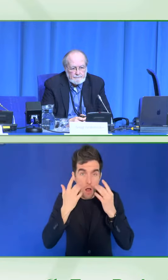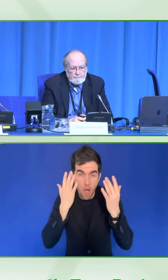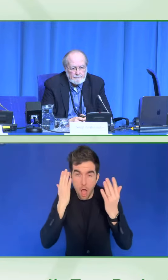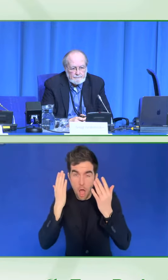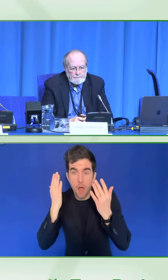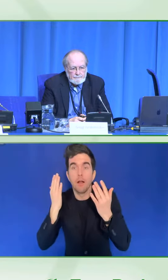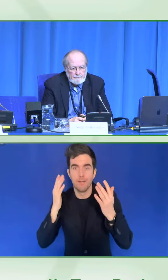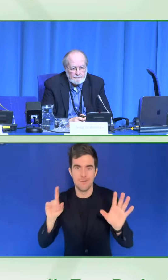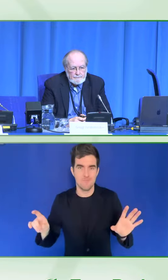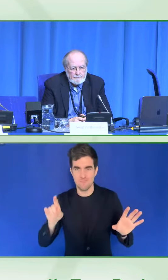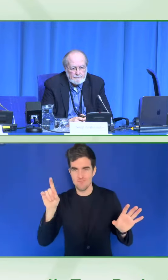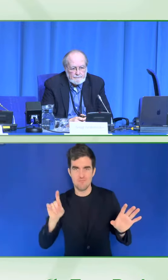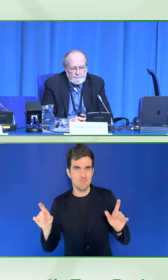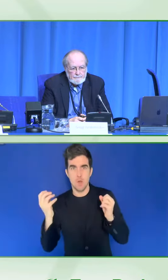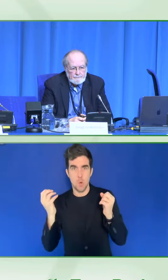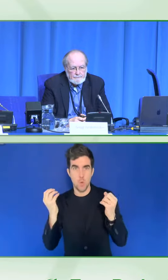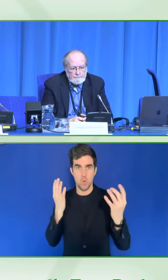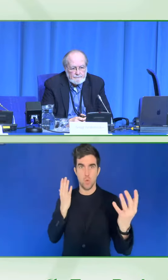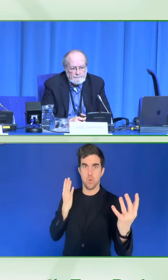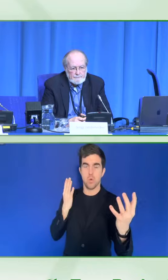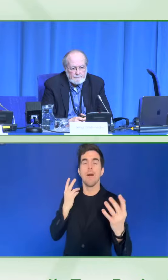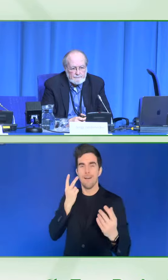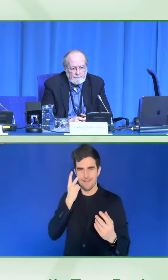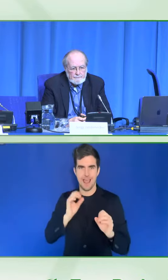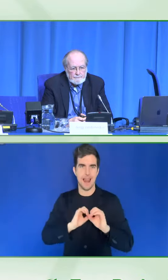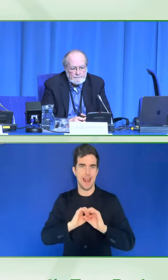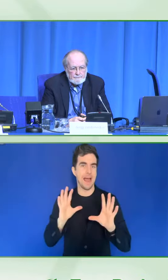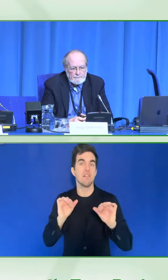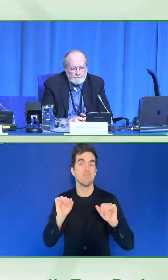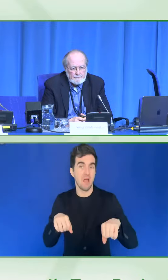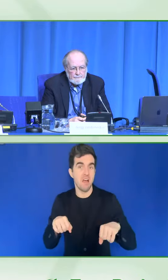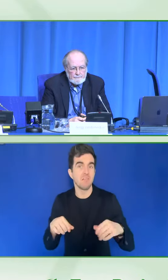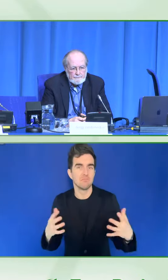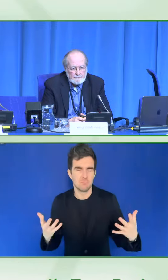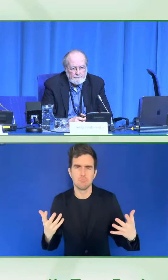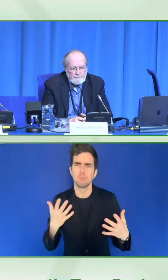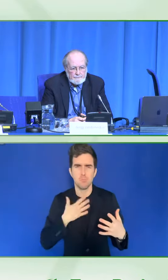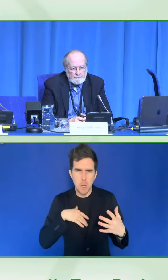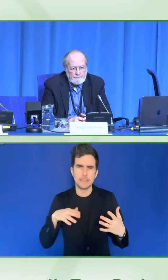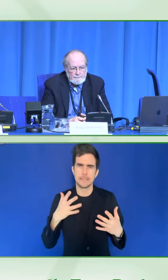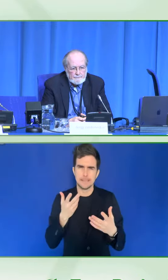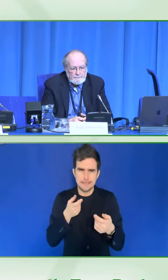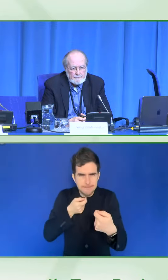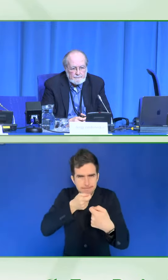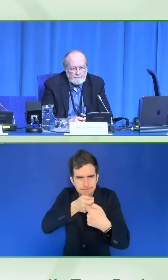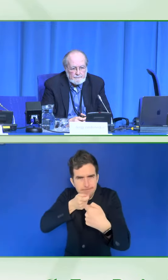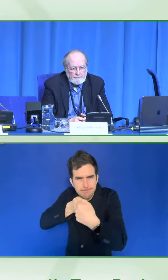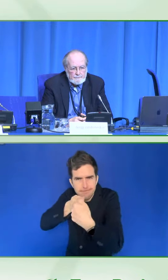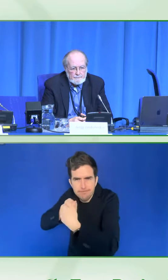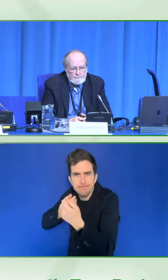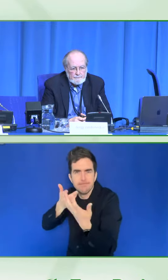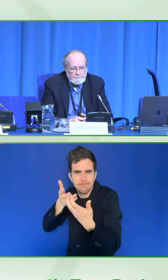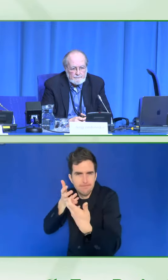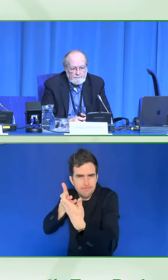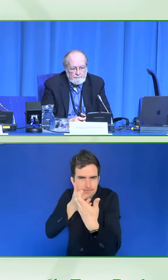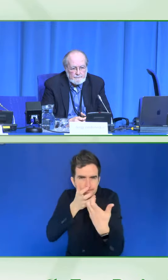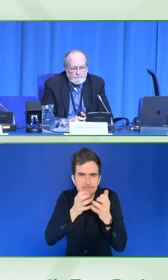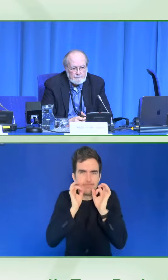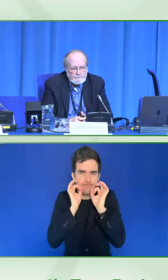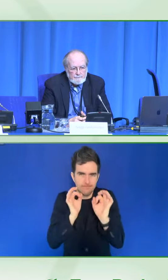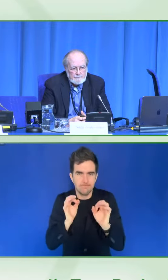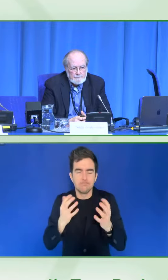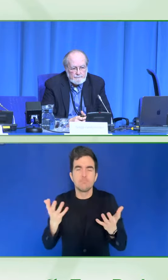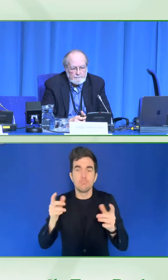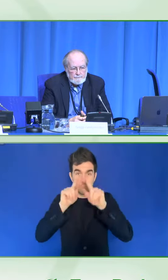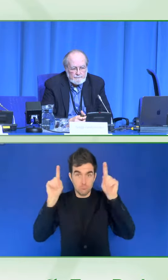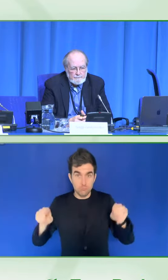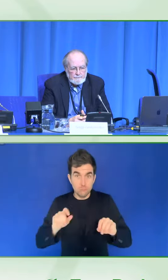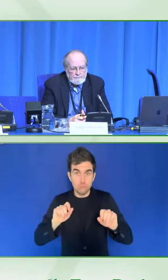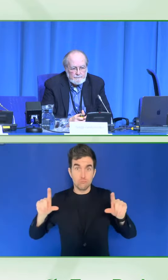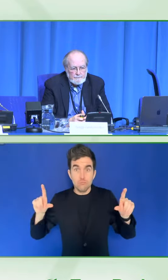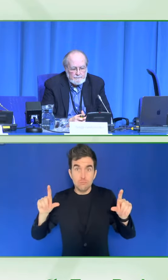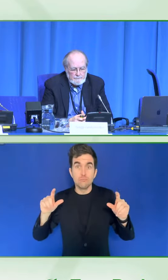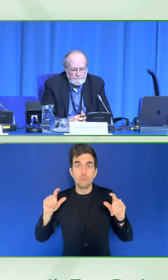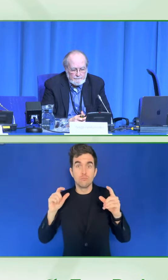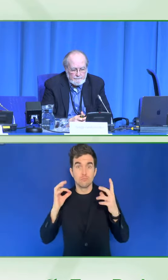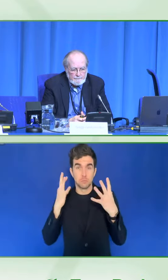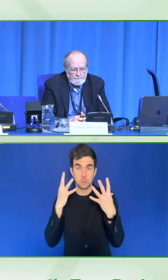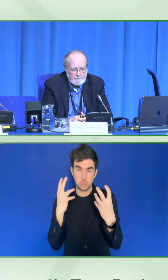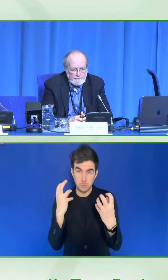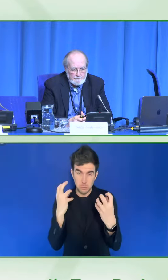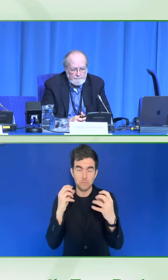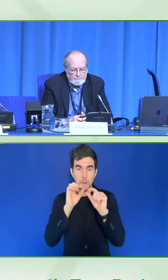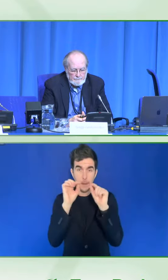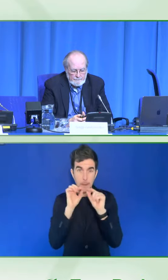Our goal, or our aim is that everybody gets a good solution for an accessible web.